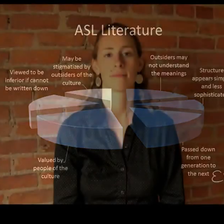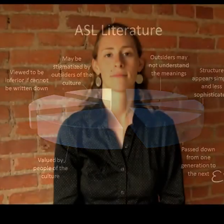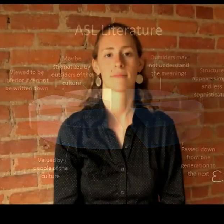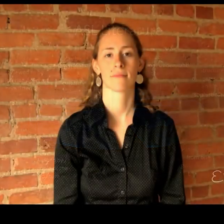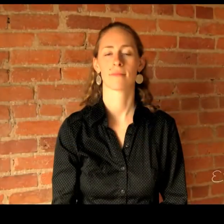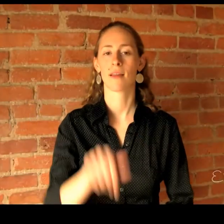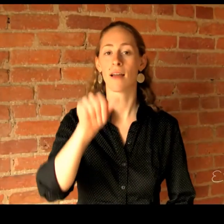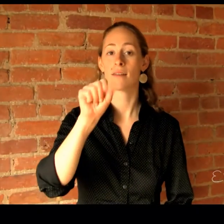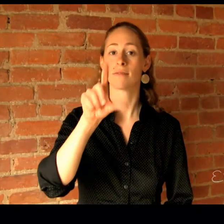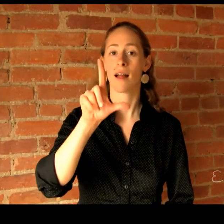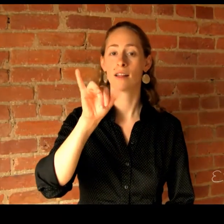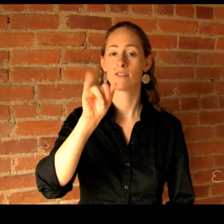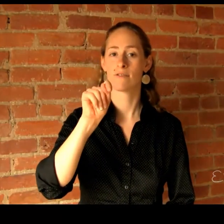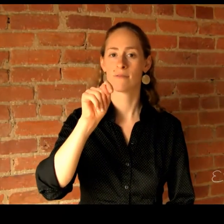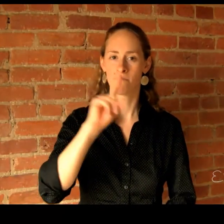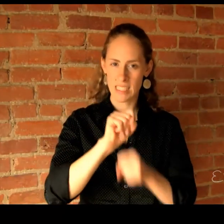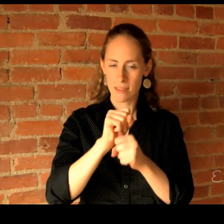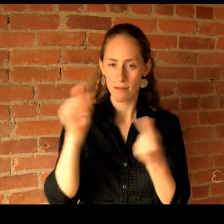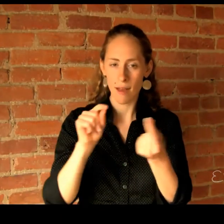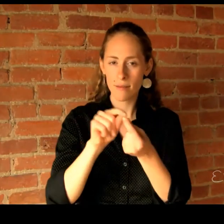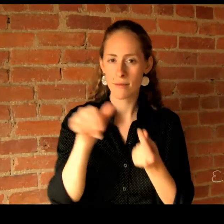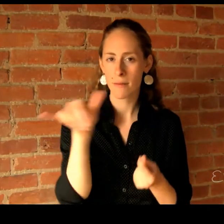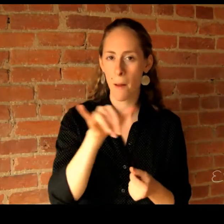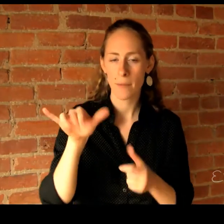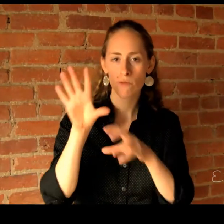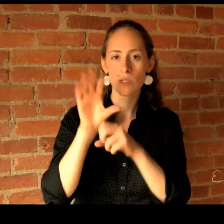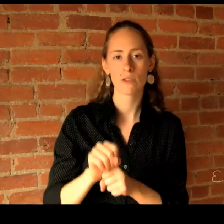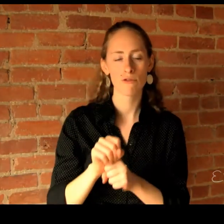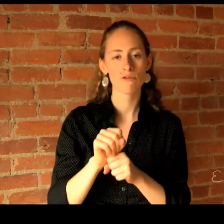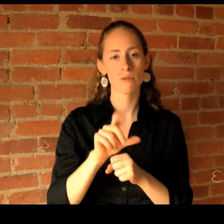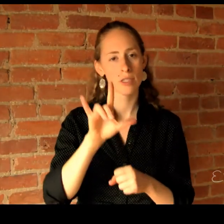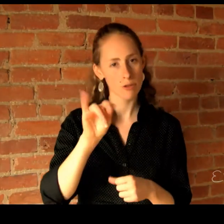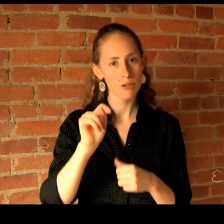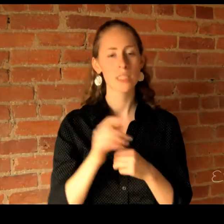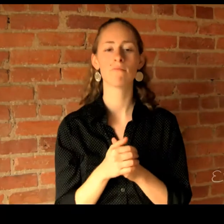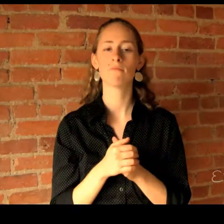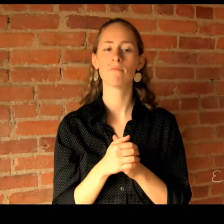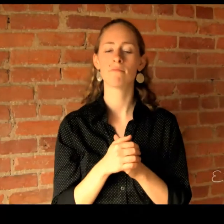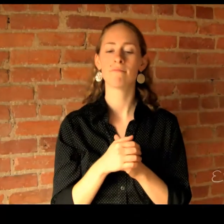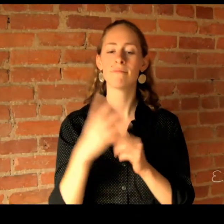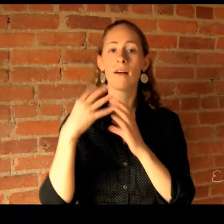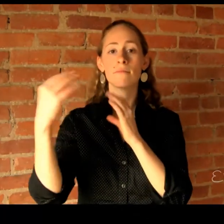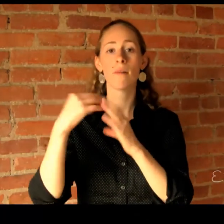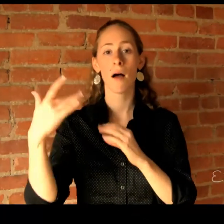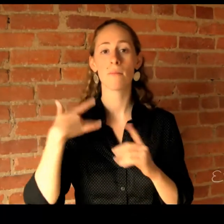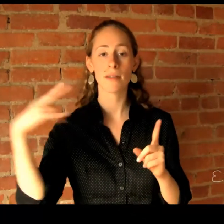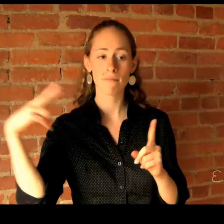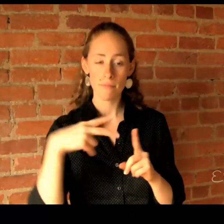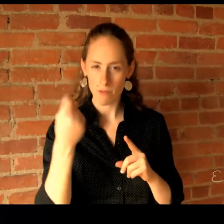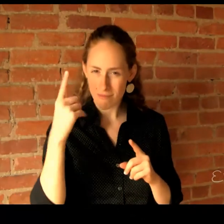The values between traditional and ASL literatures are similar. The outsiders cannot understand ASL.